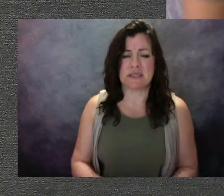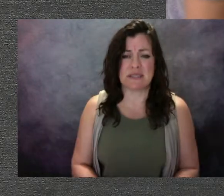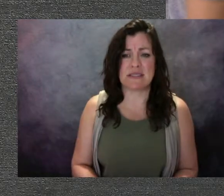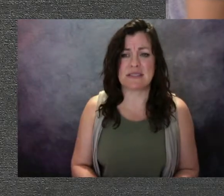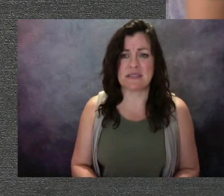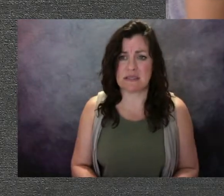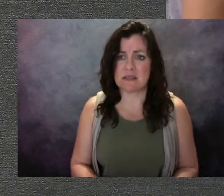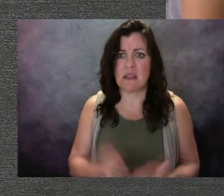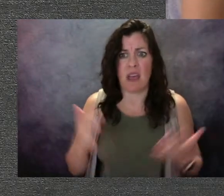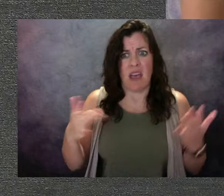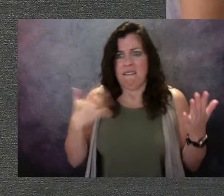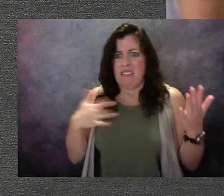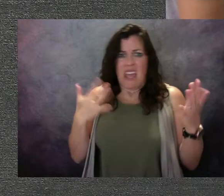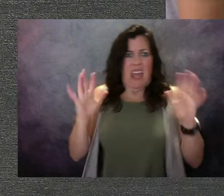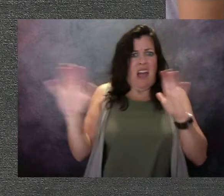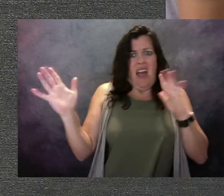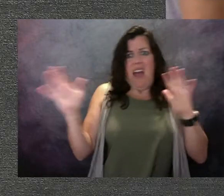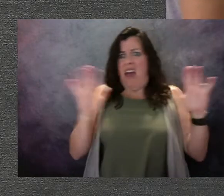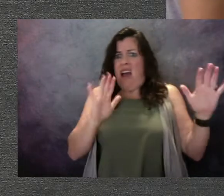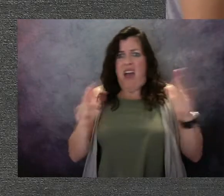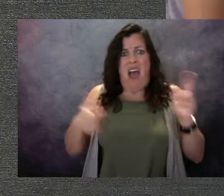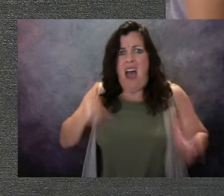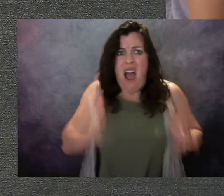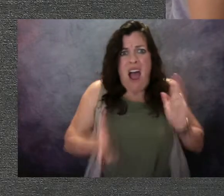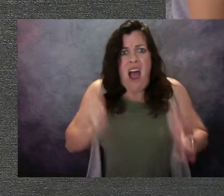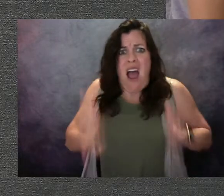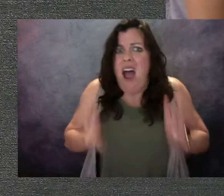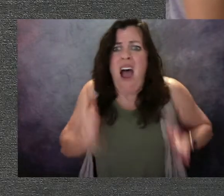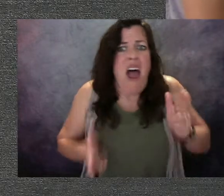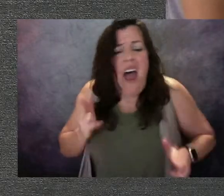Sometimes it feels like all you have to do is hurry, hurry, hurry.